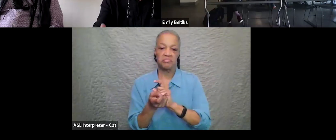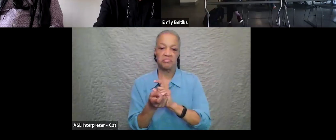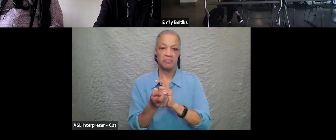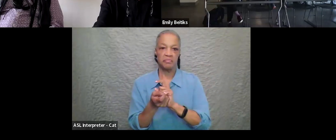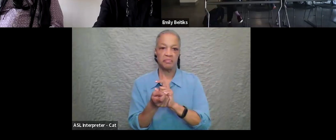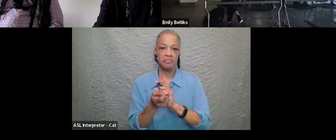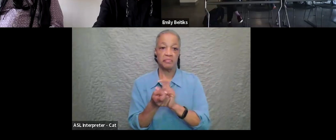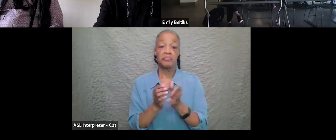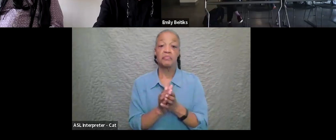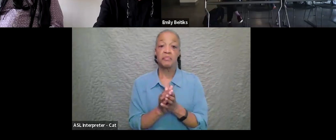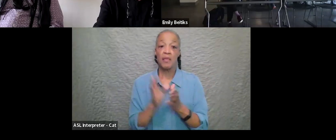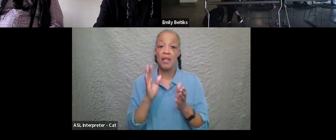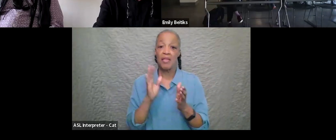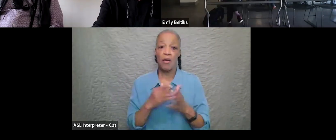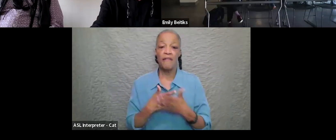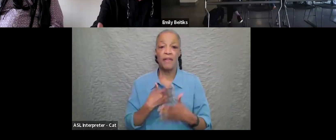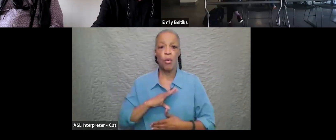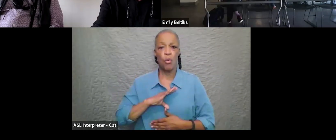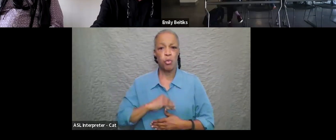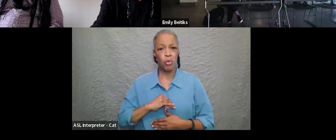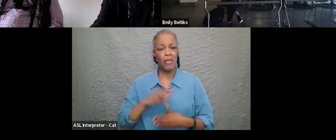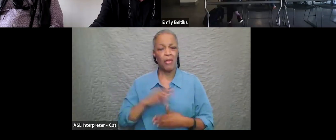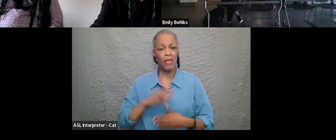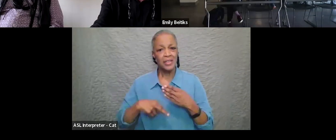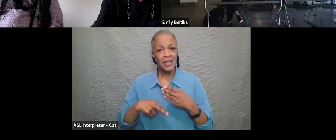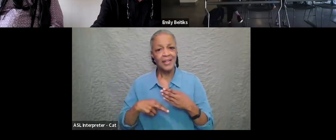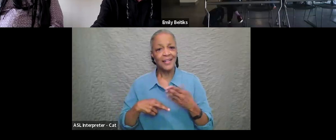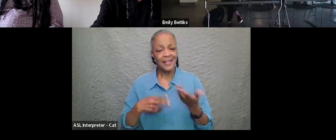That was a very demoralizing result to actually get what we had been working for,